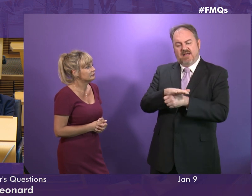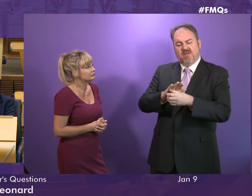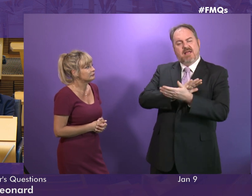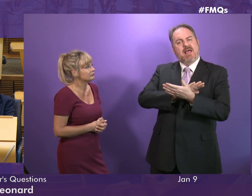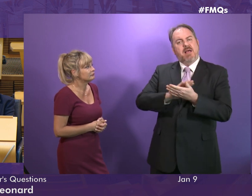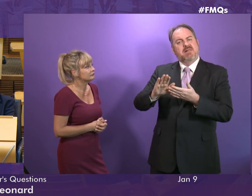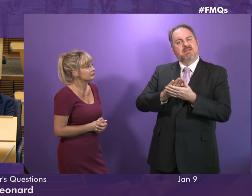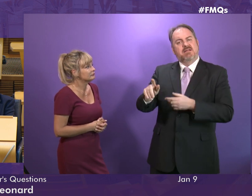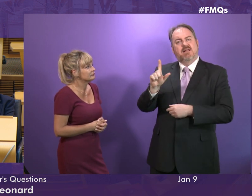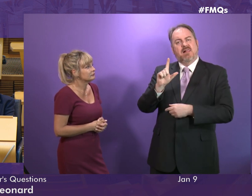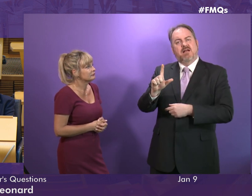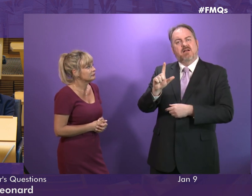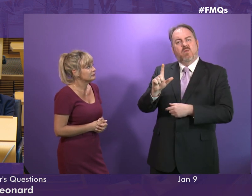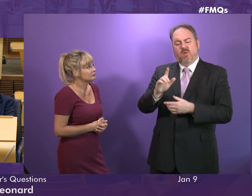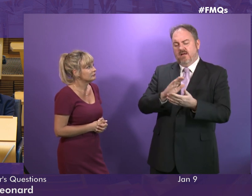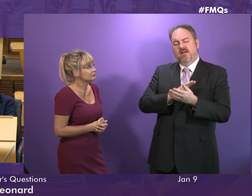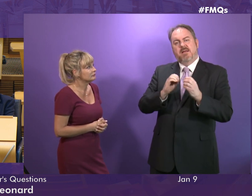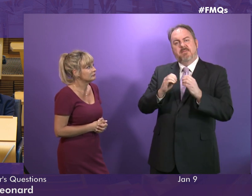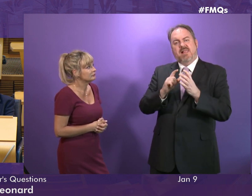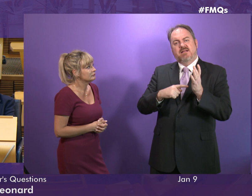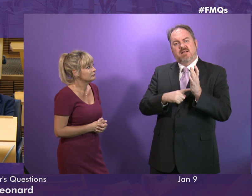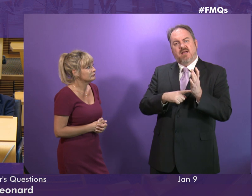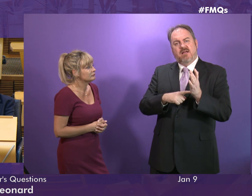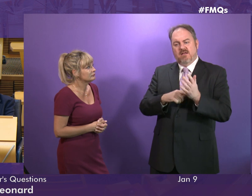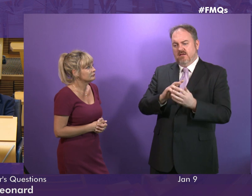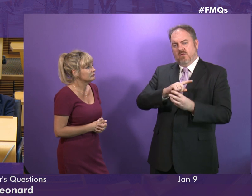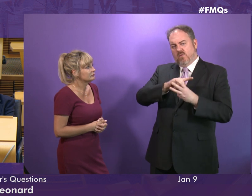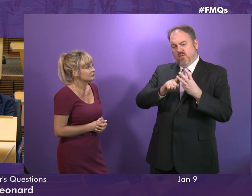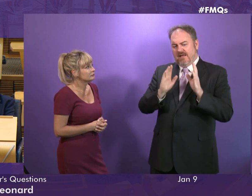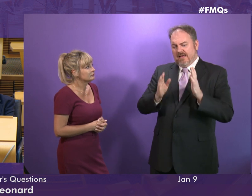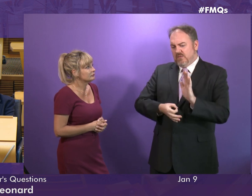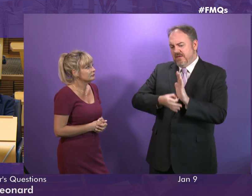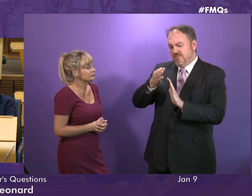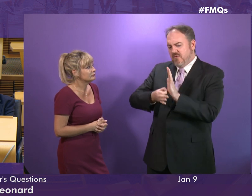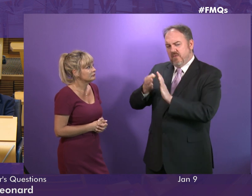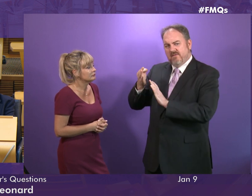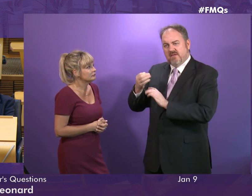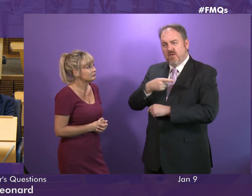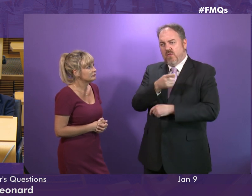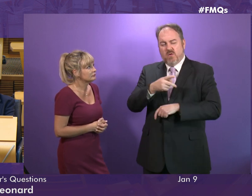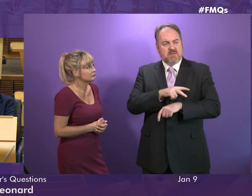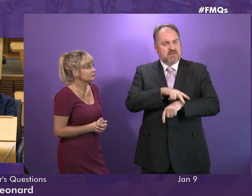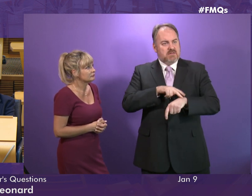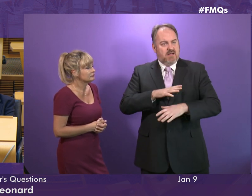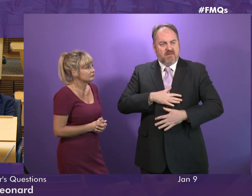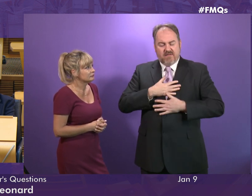Larkhall and Blantyre. Inspectors found that the hard-working staff were feeling overwhelmed,